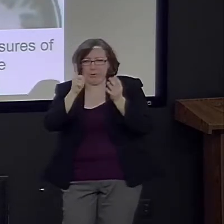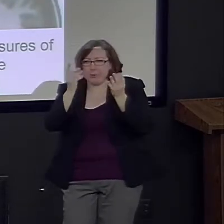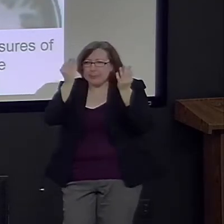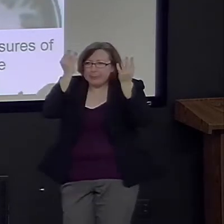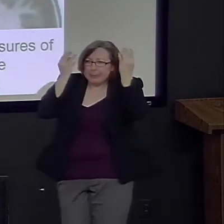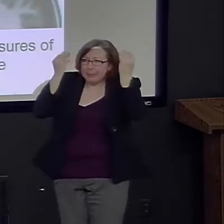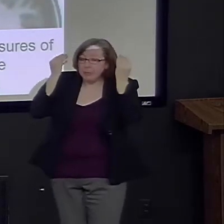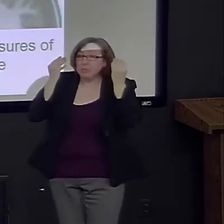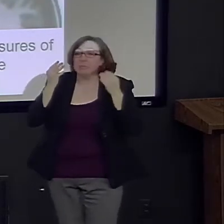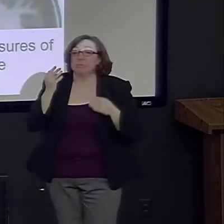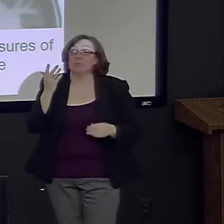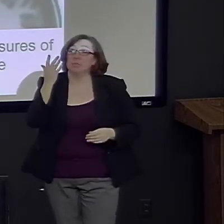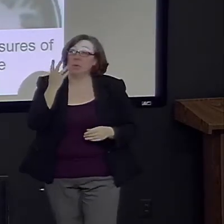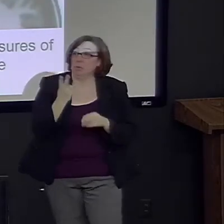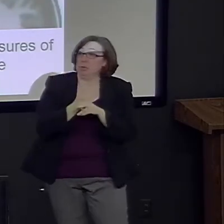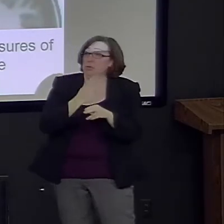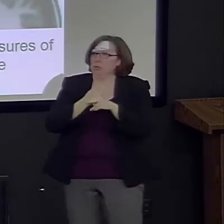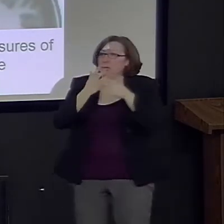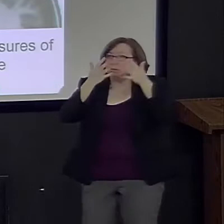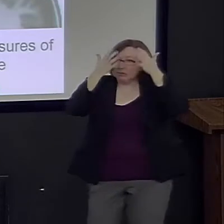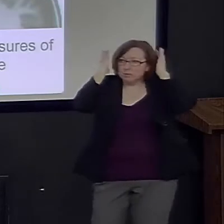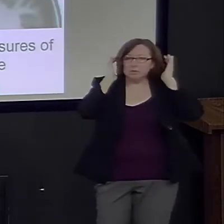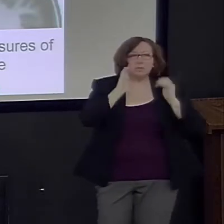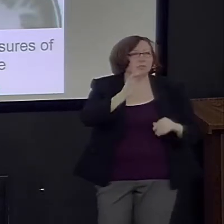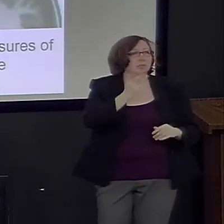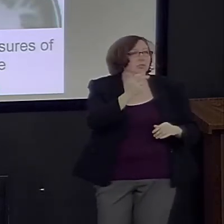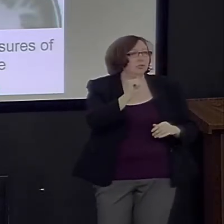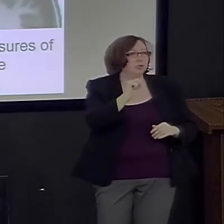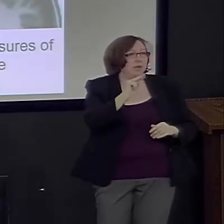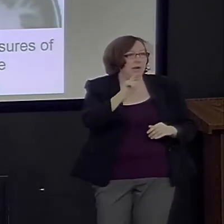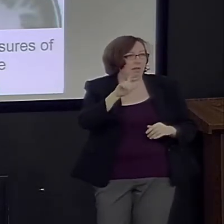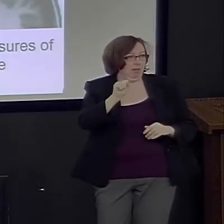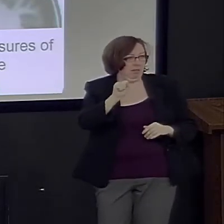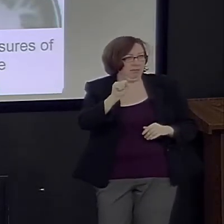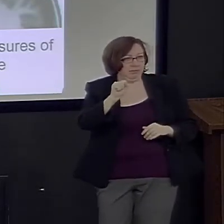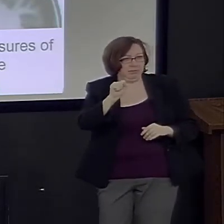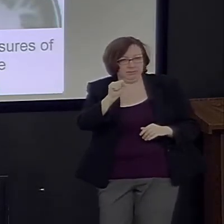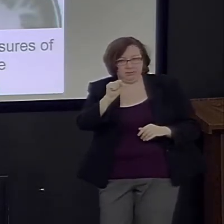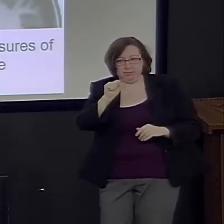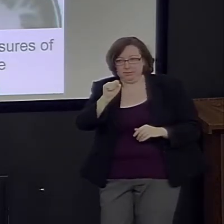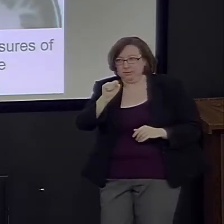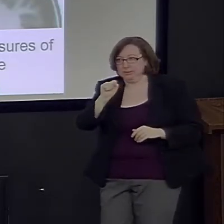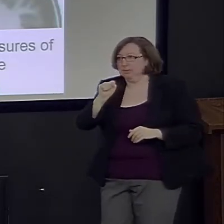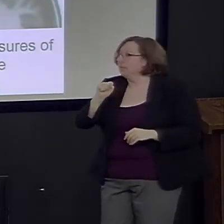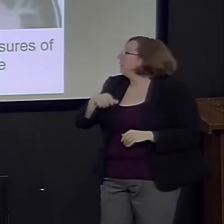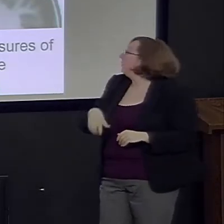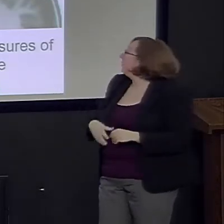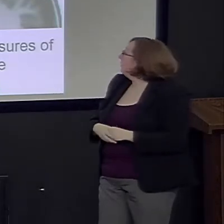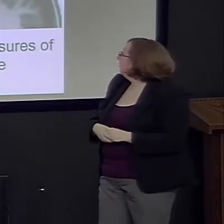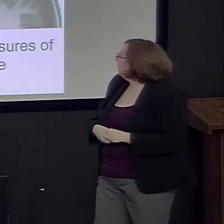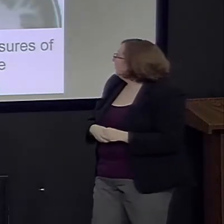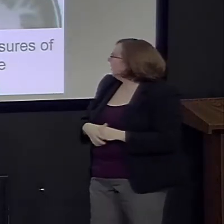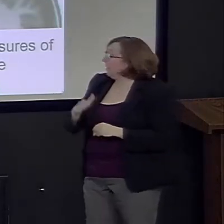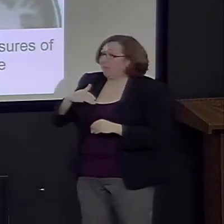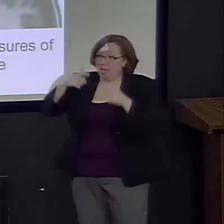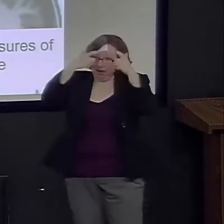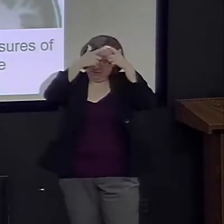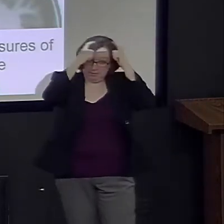that exist between the emitters and the detectors, and these channels, then, are placed